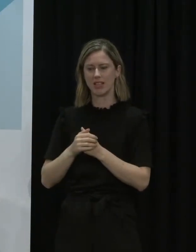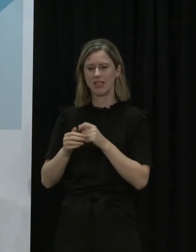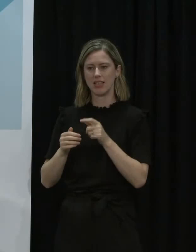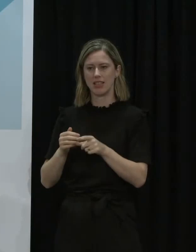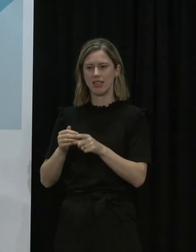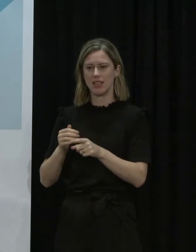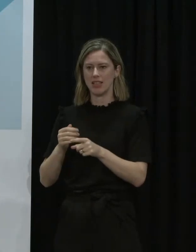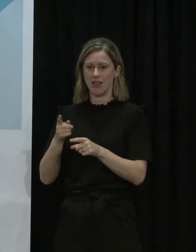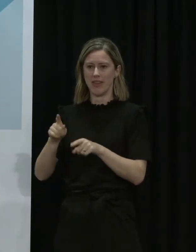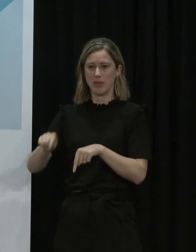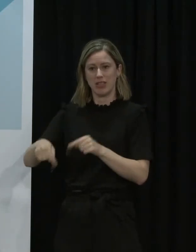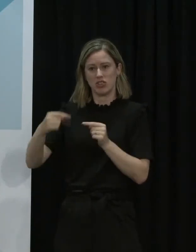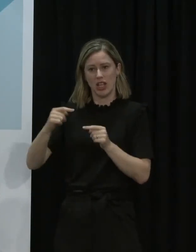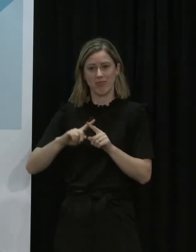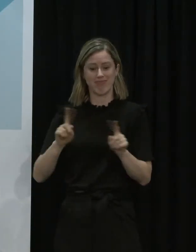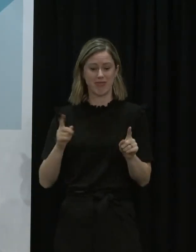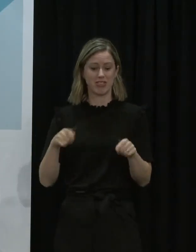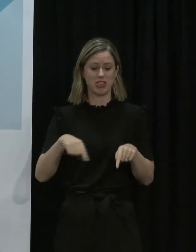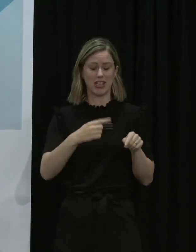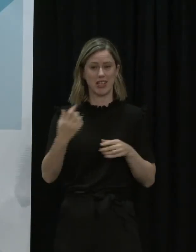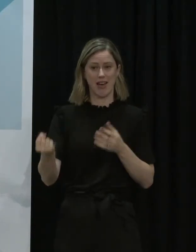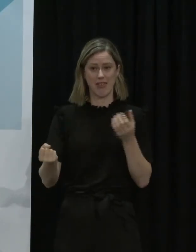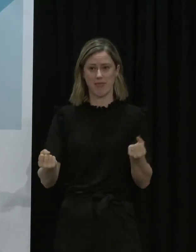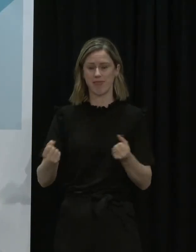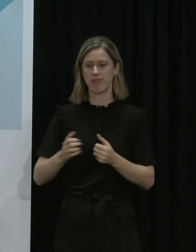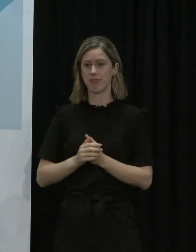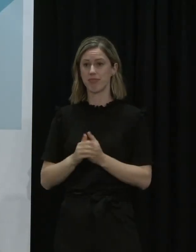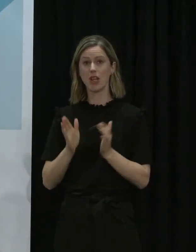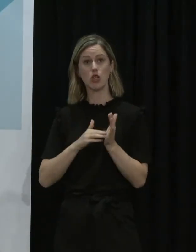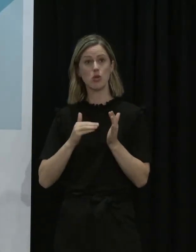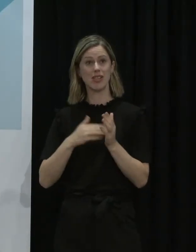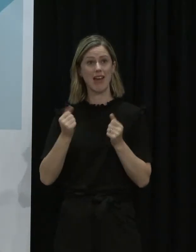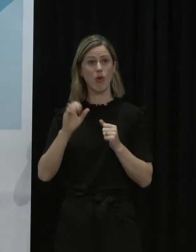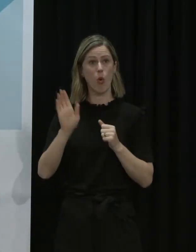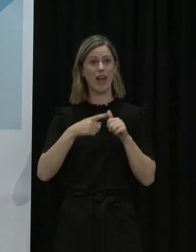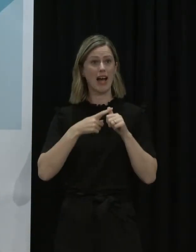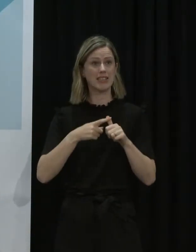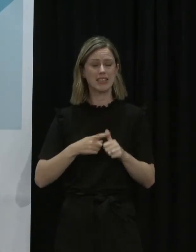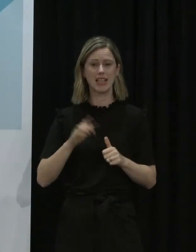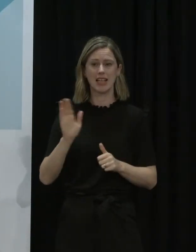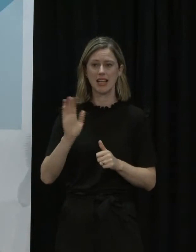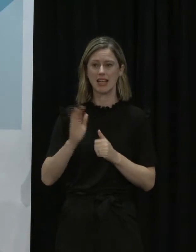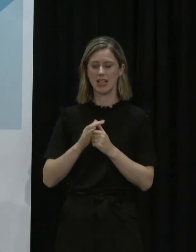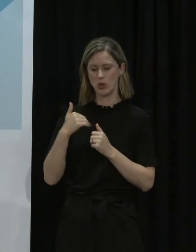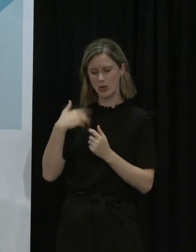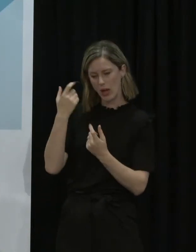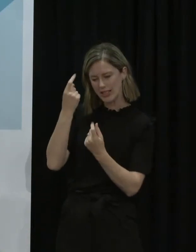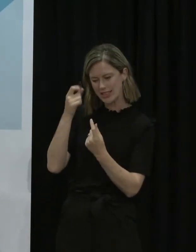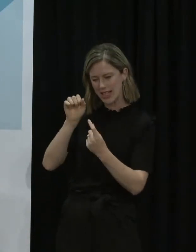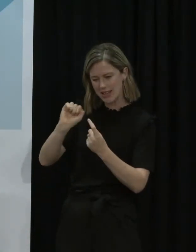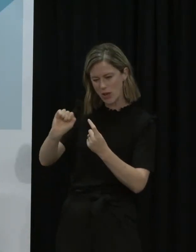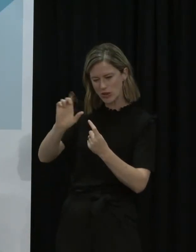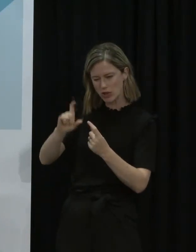ability to distribute and then have the receipt of those vaccines welcomed has been